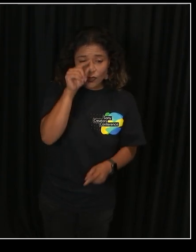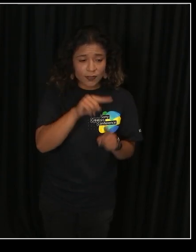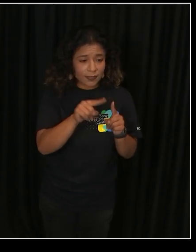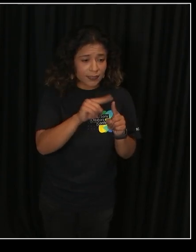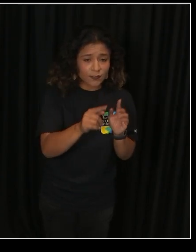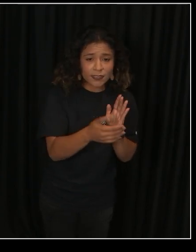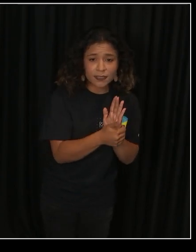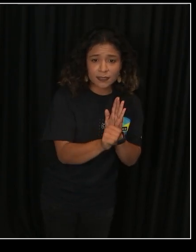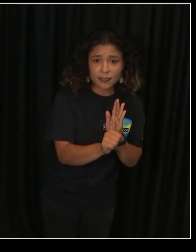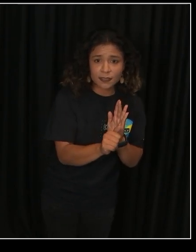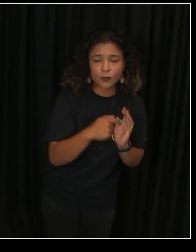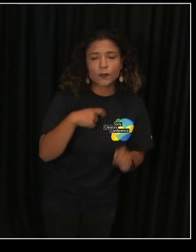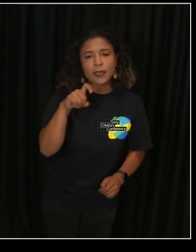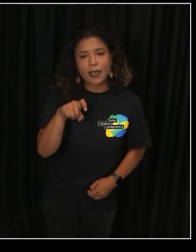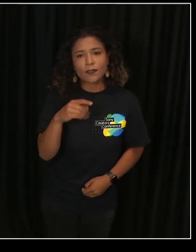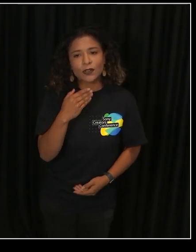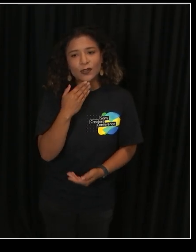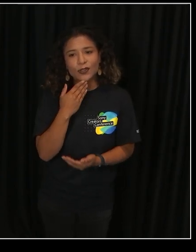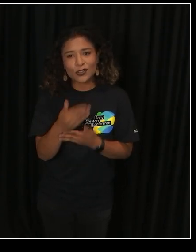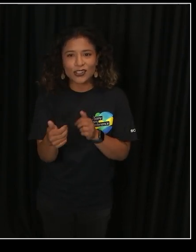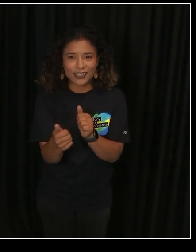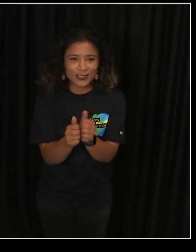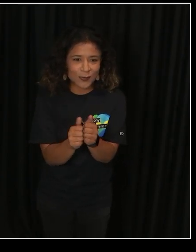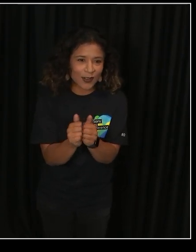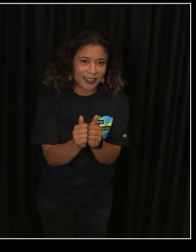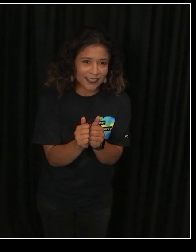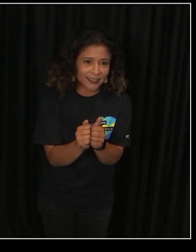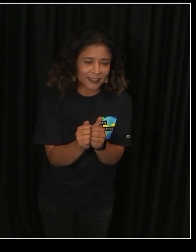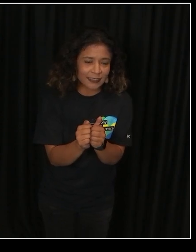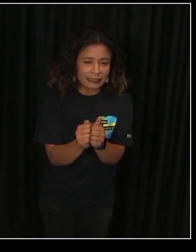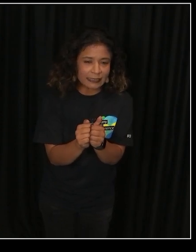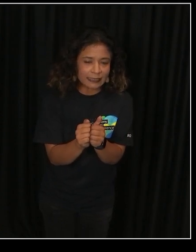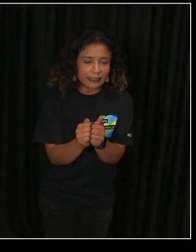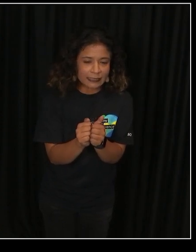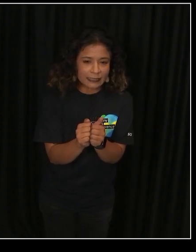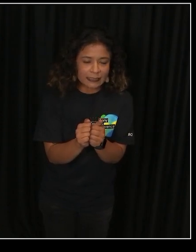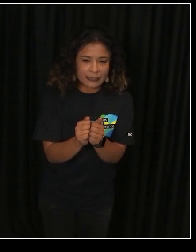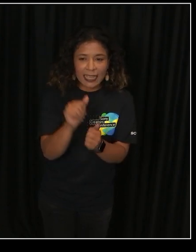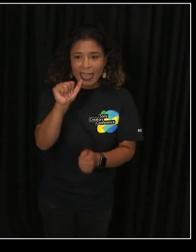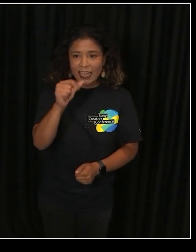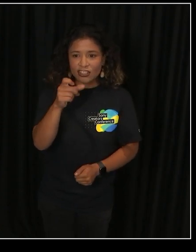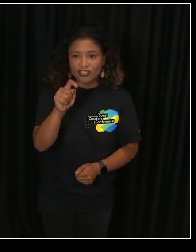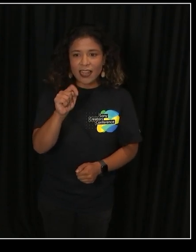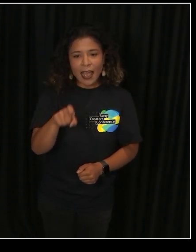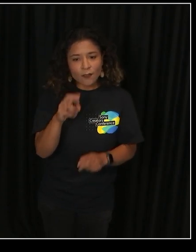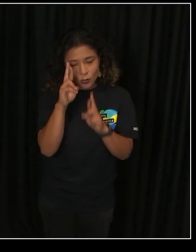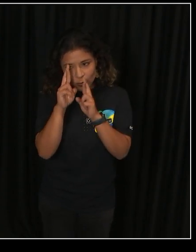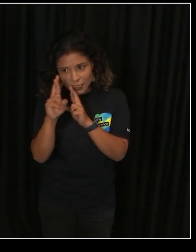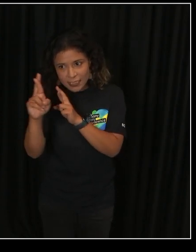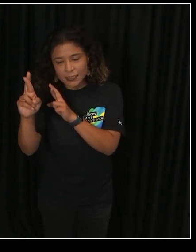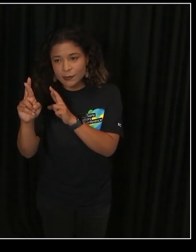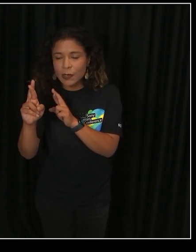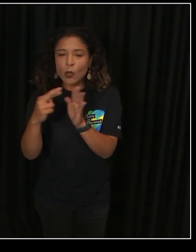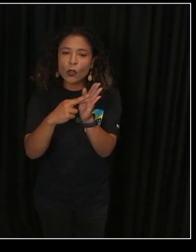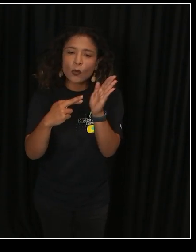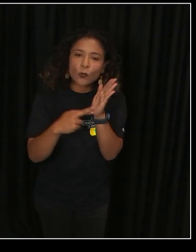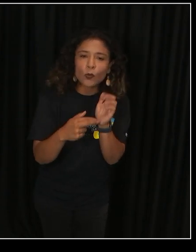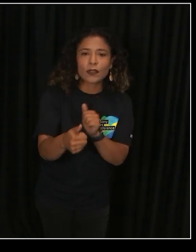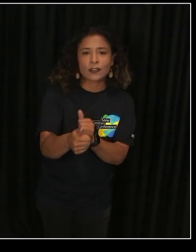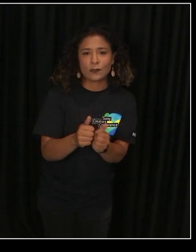but you also have to be a good sport. And so somehow the agent had to respect the sporting, the rules of etiquette, of racing.